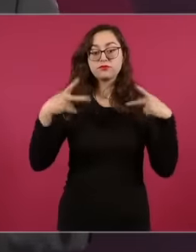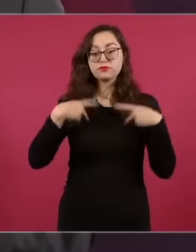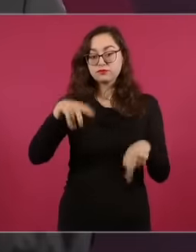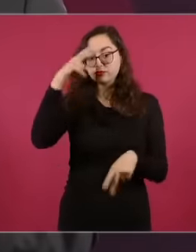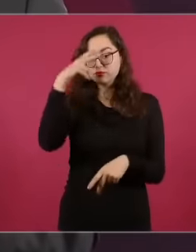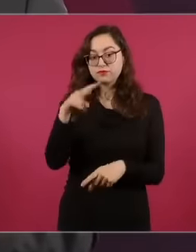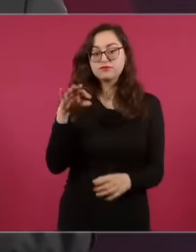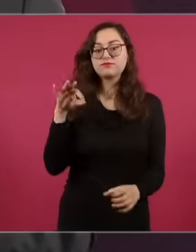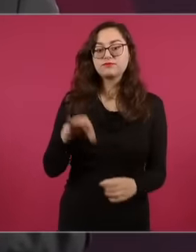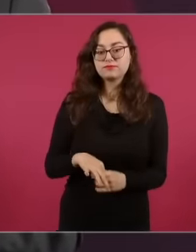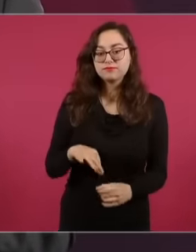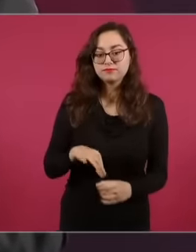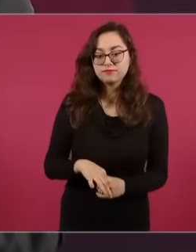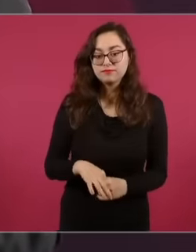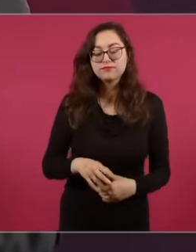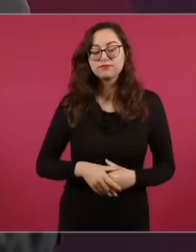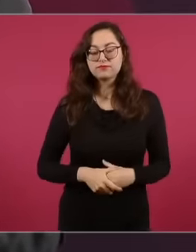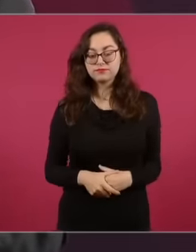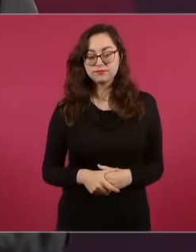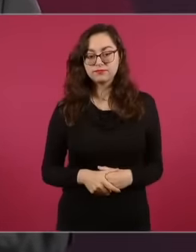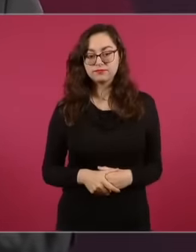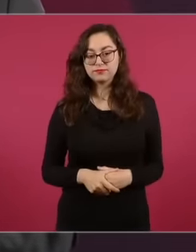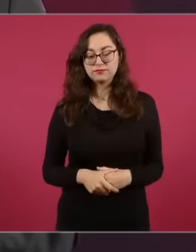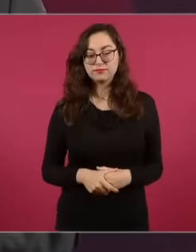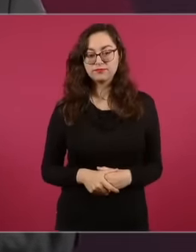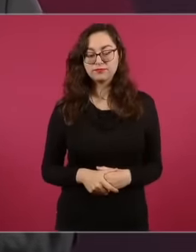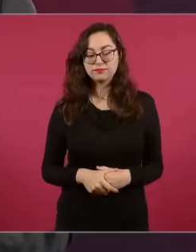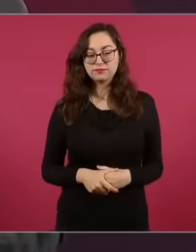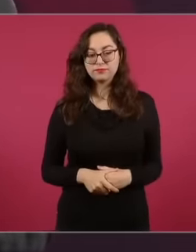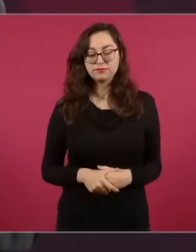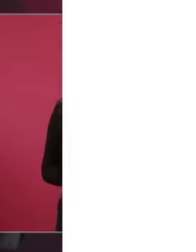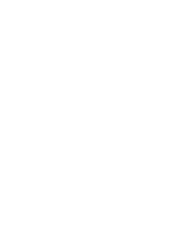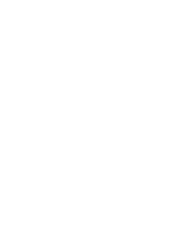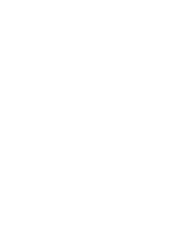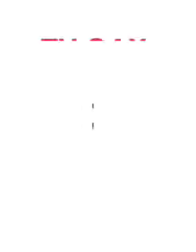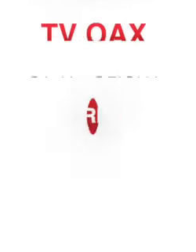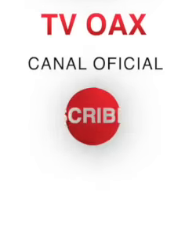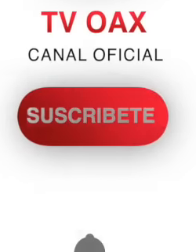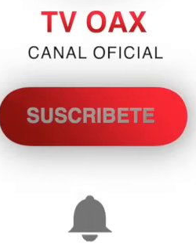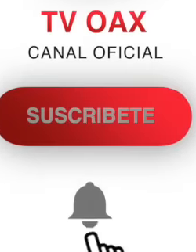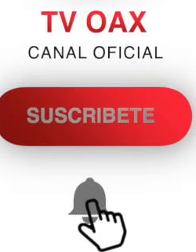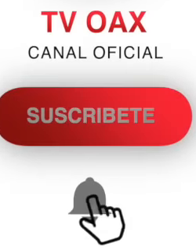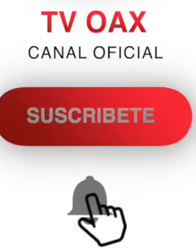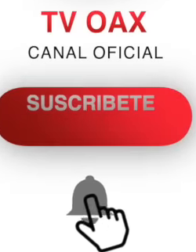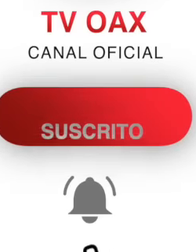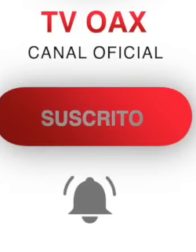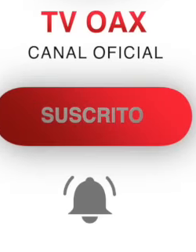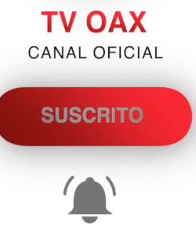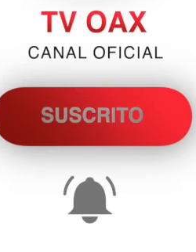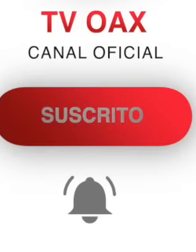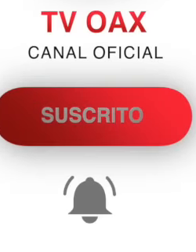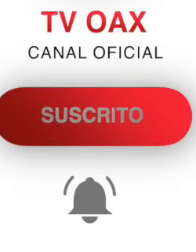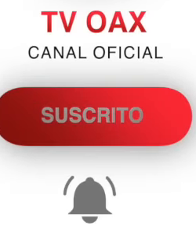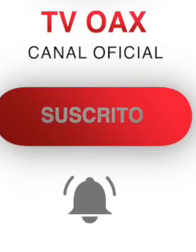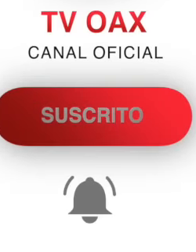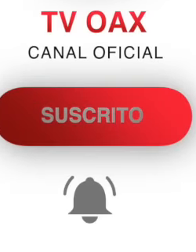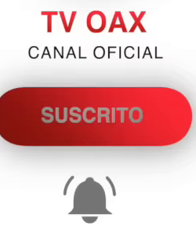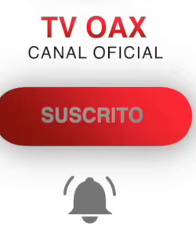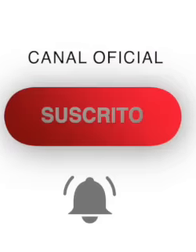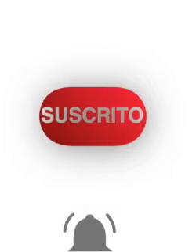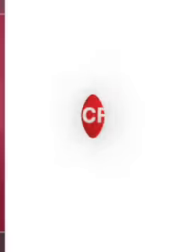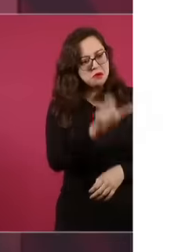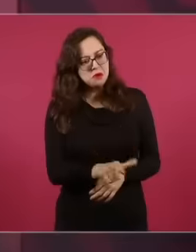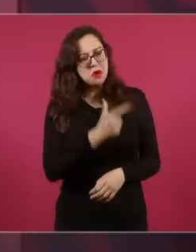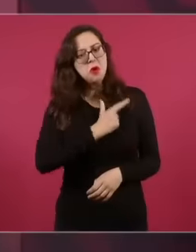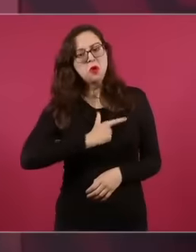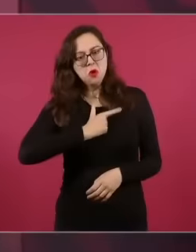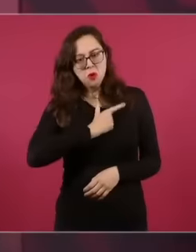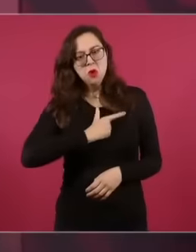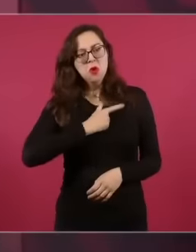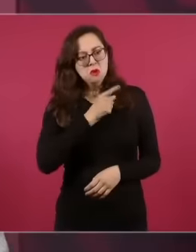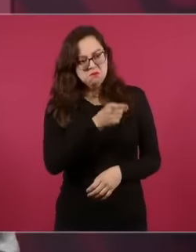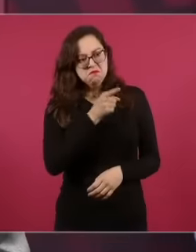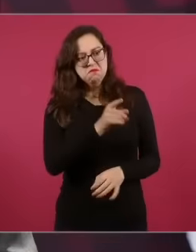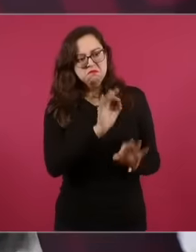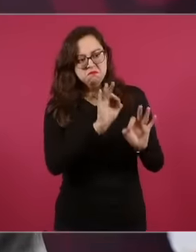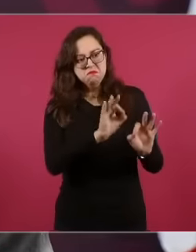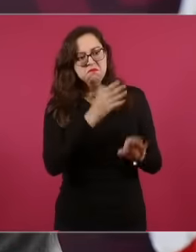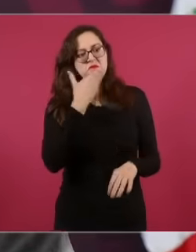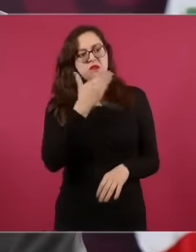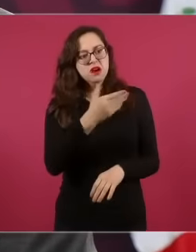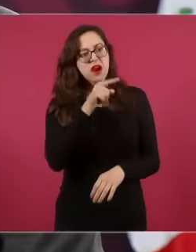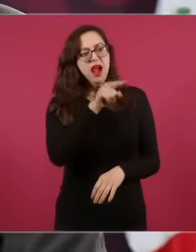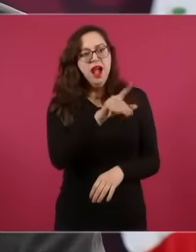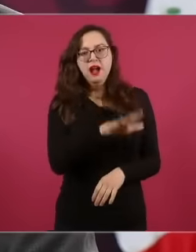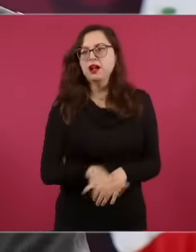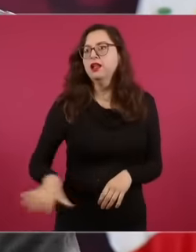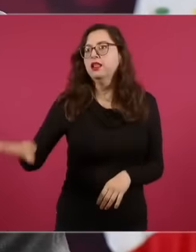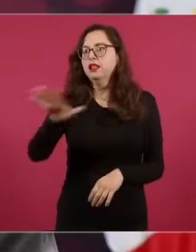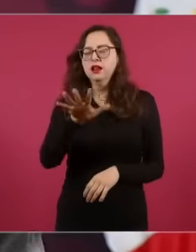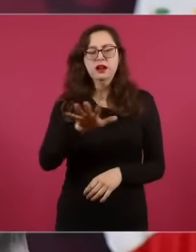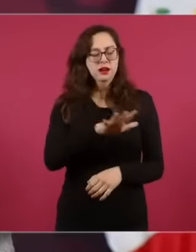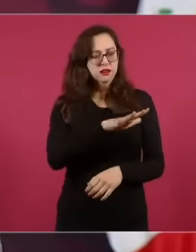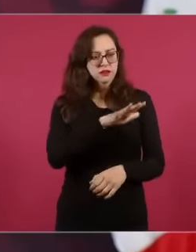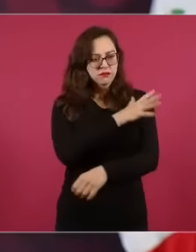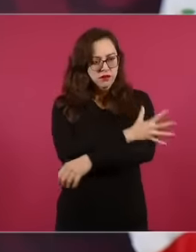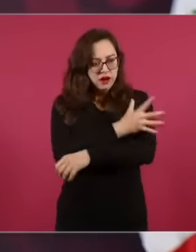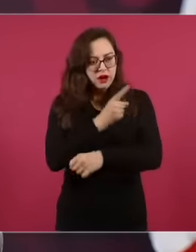vote for the judge for the judge. that we consider will act honestly and will dispense